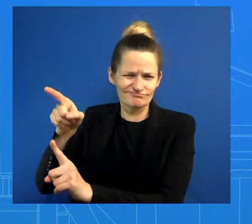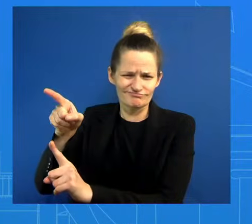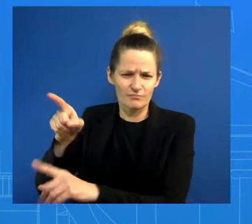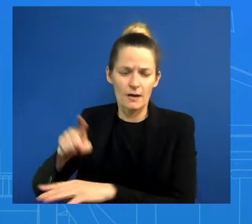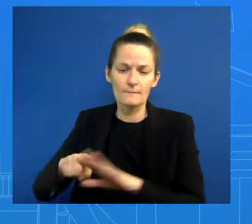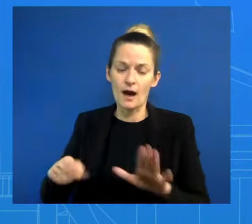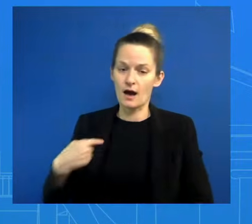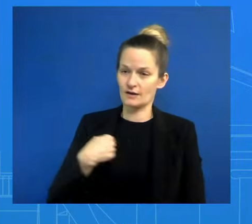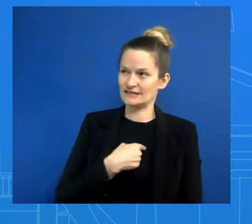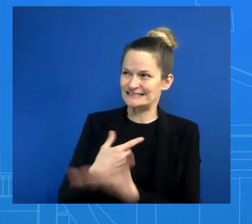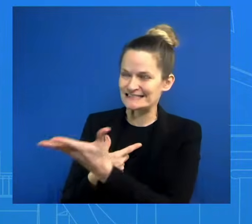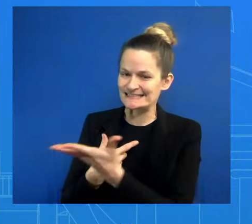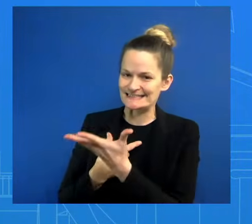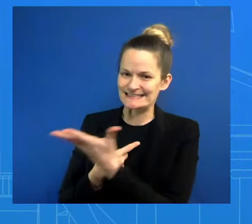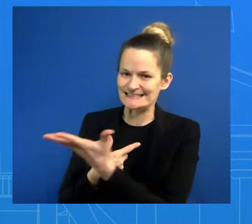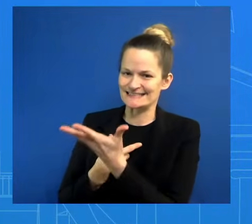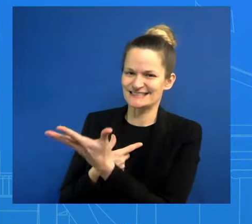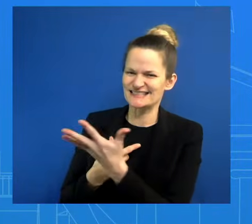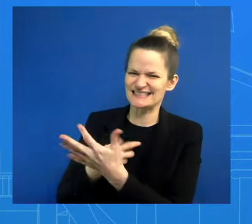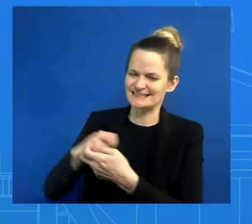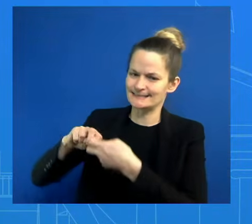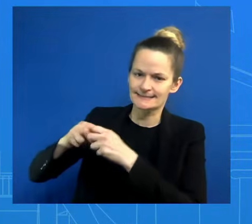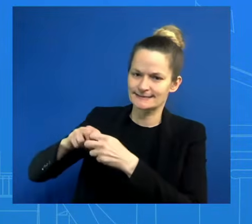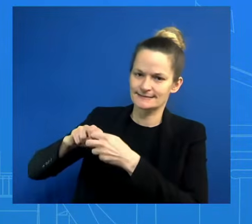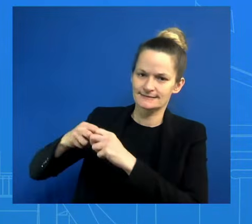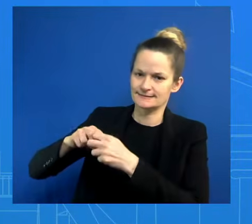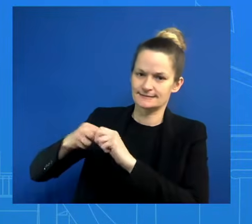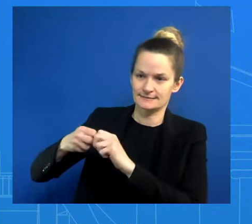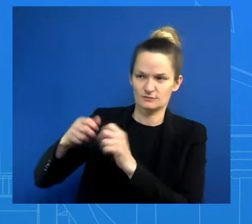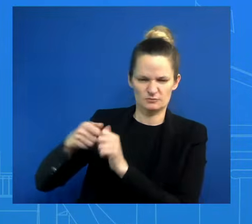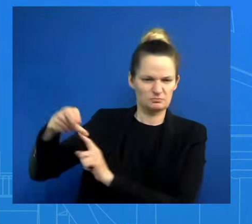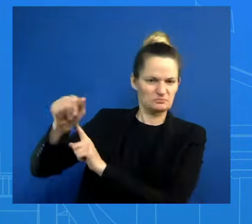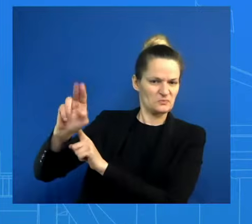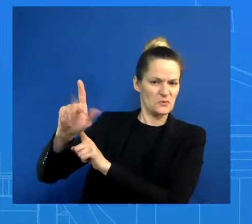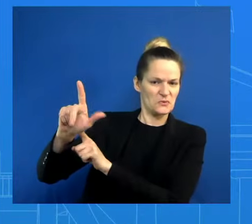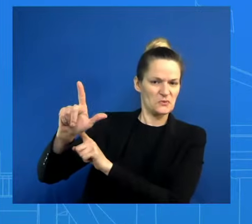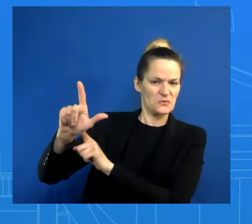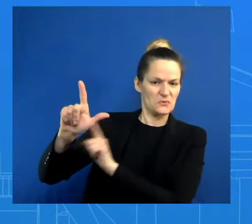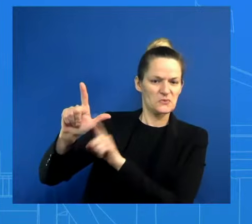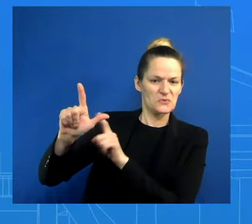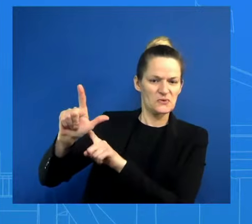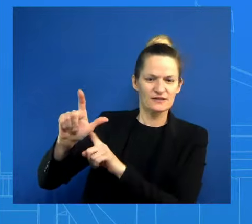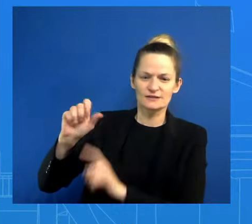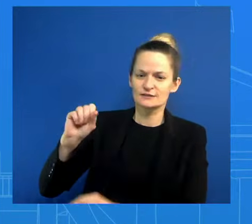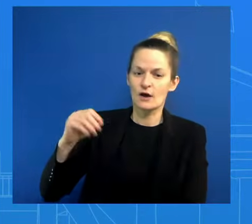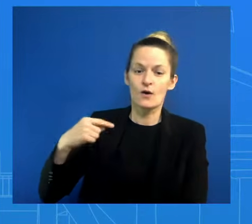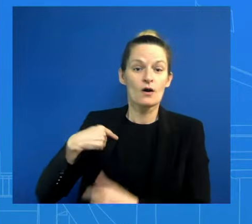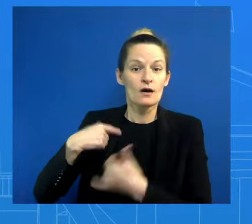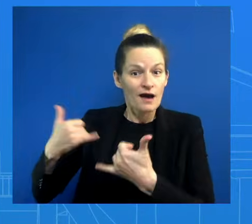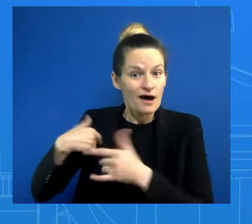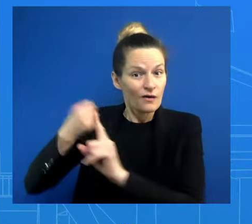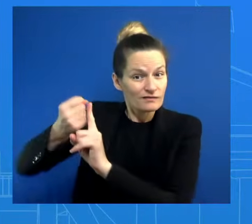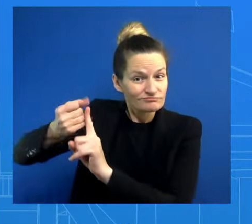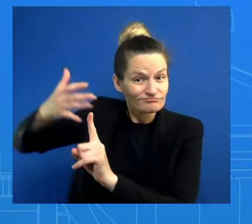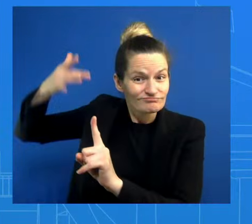I don't want to get into any specifics about negotiations as we continue to have those conversations to secure Paul.